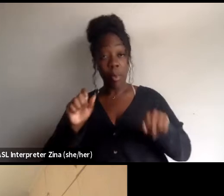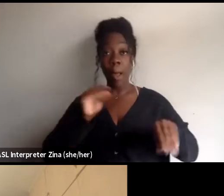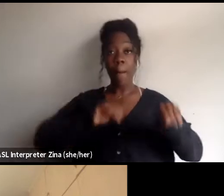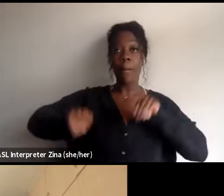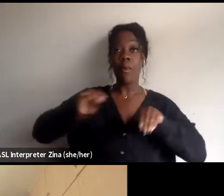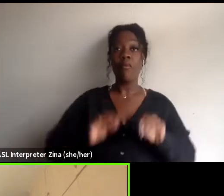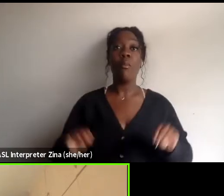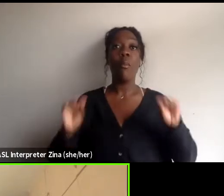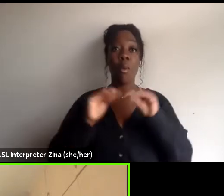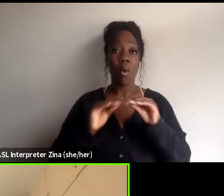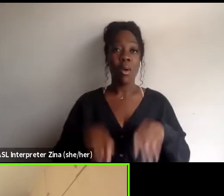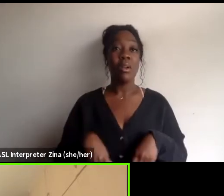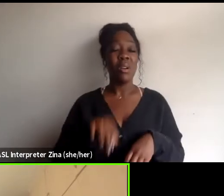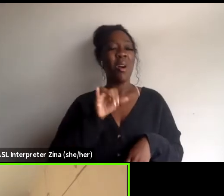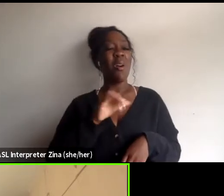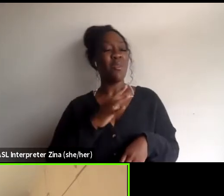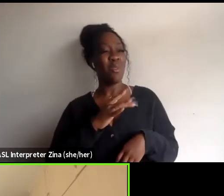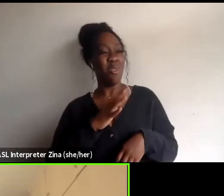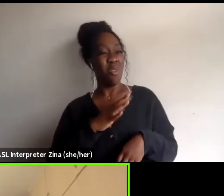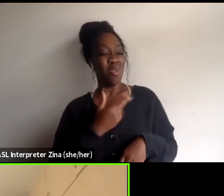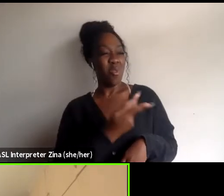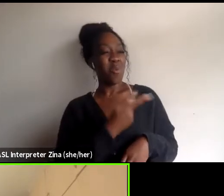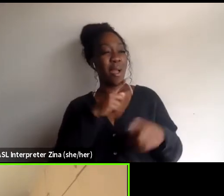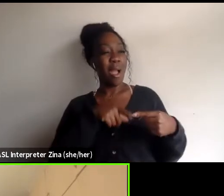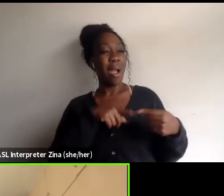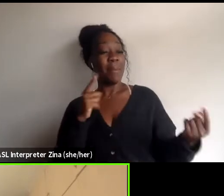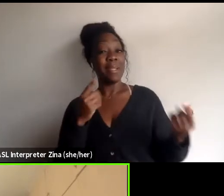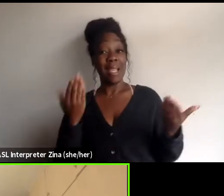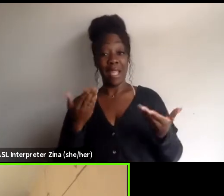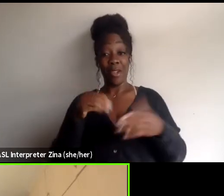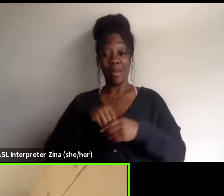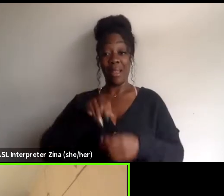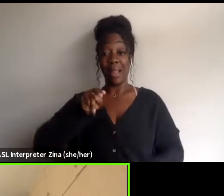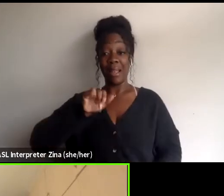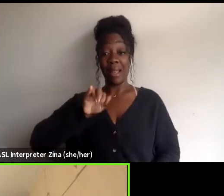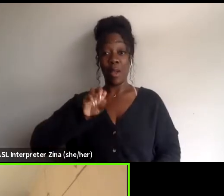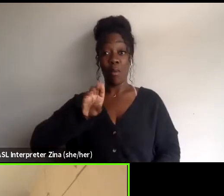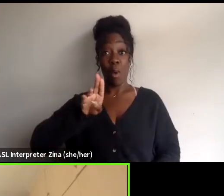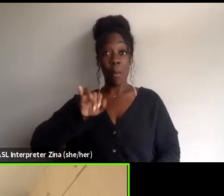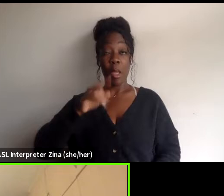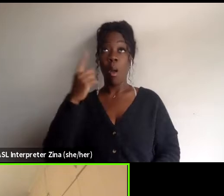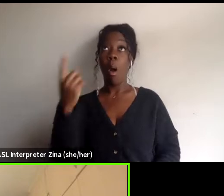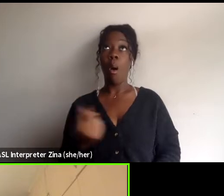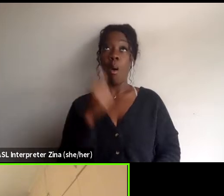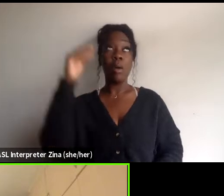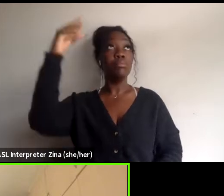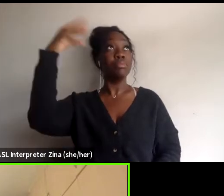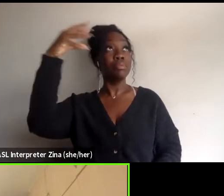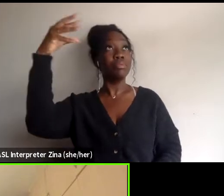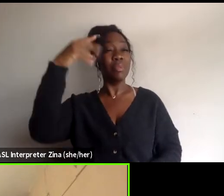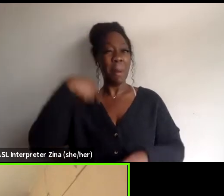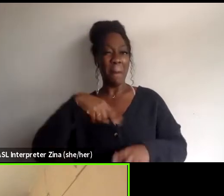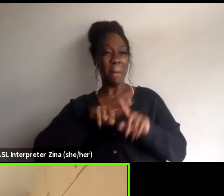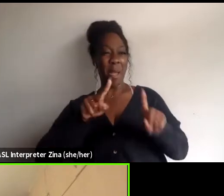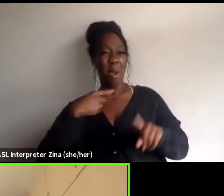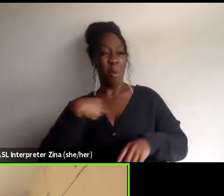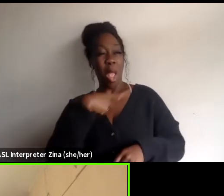That's great. Reversed roles here. It's always sunny in Nairobi but we've taken the rain from you for awhile.